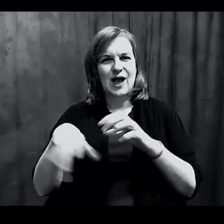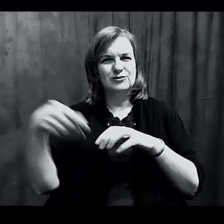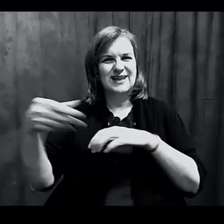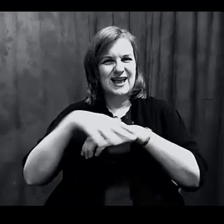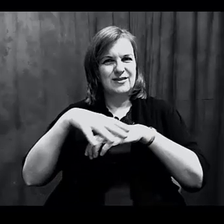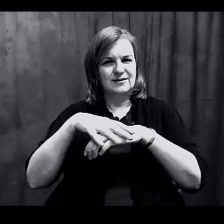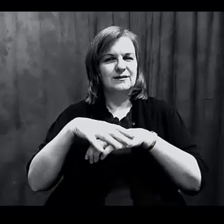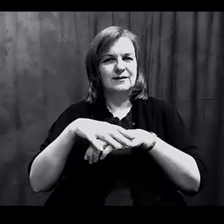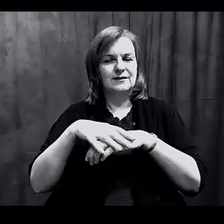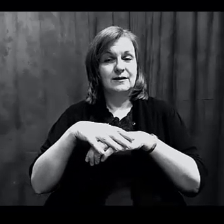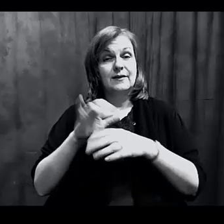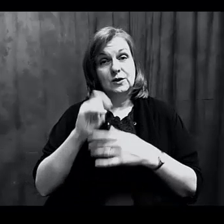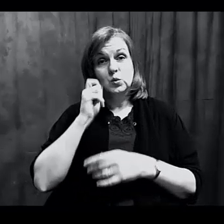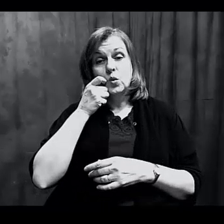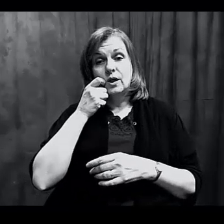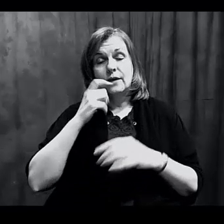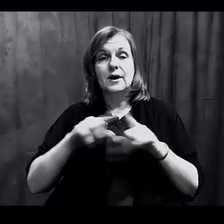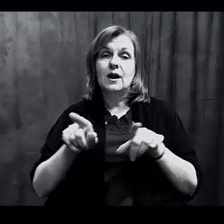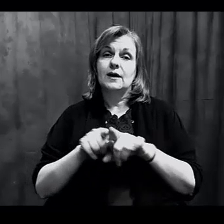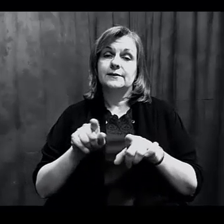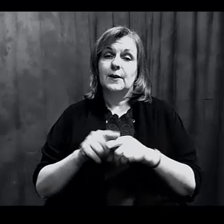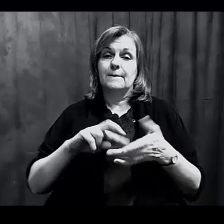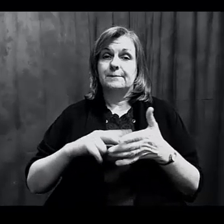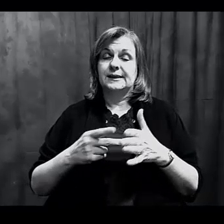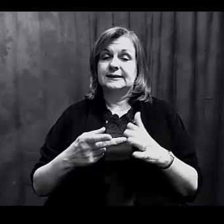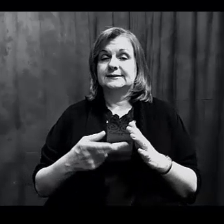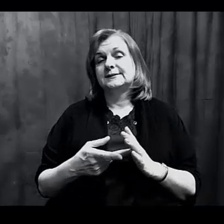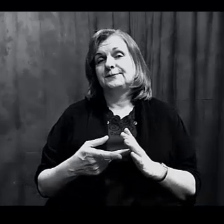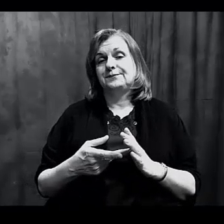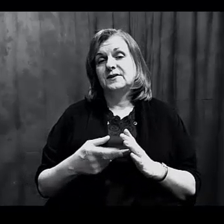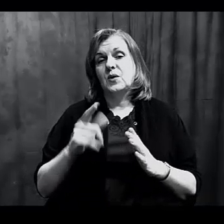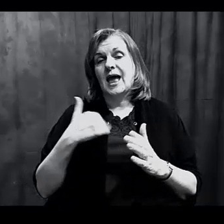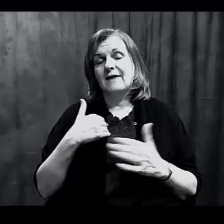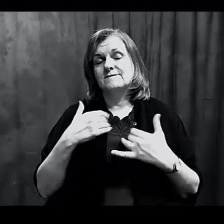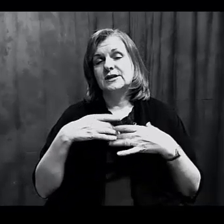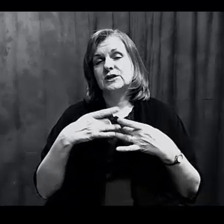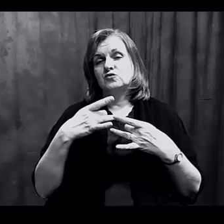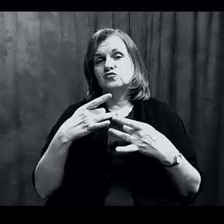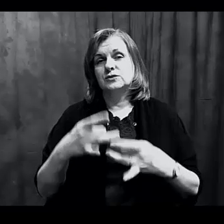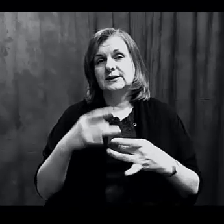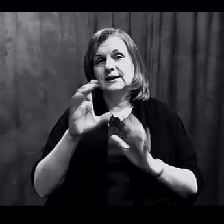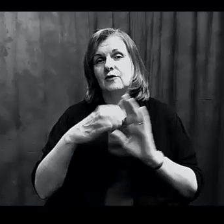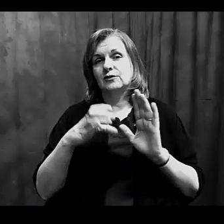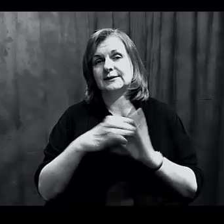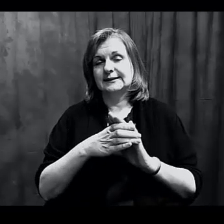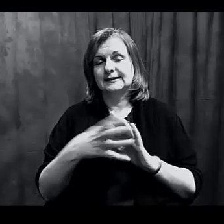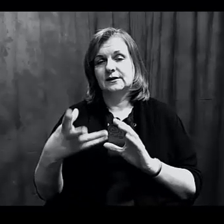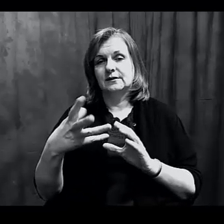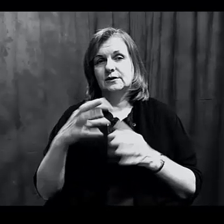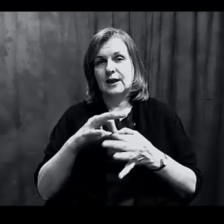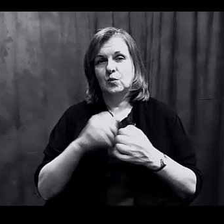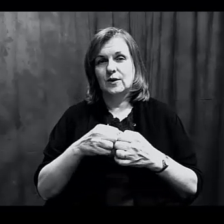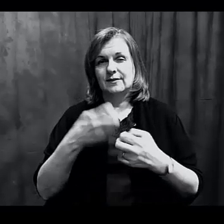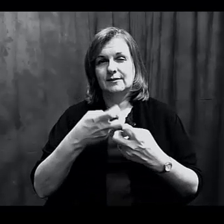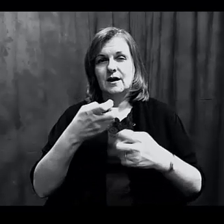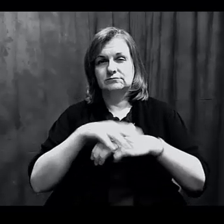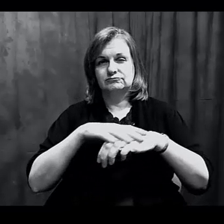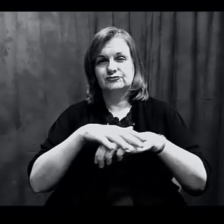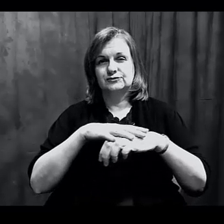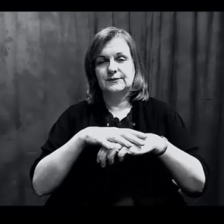we want to look at some of their special characteristics so what are some of the special characteristics of arthropods?